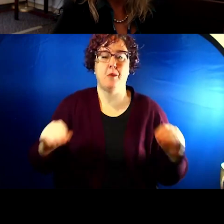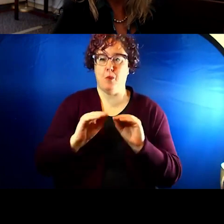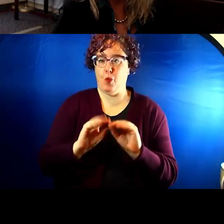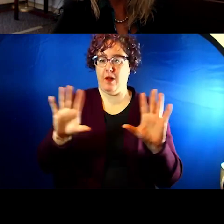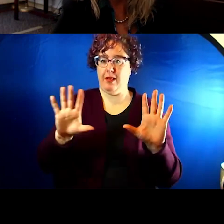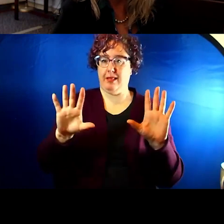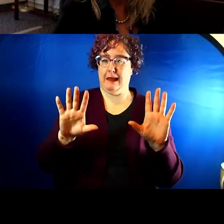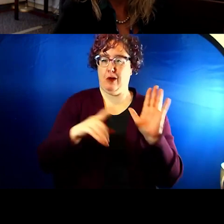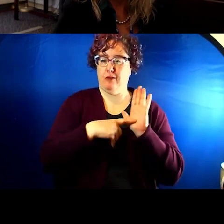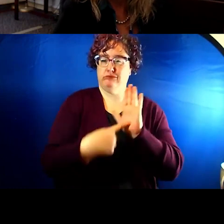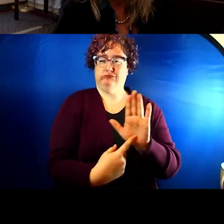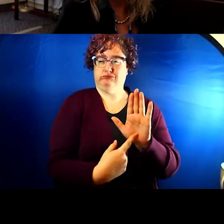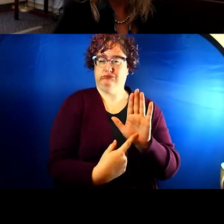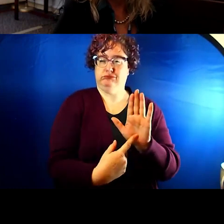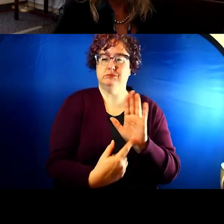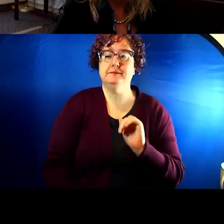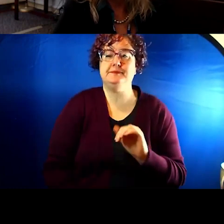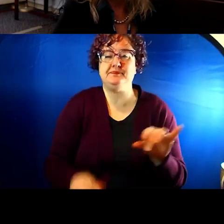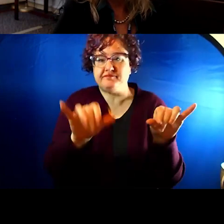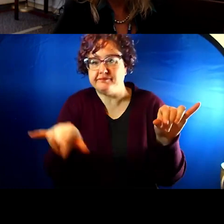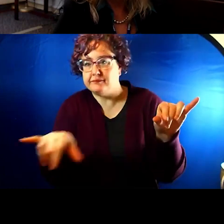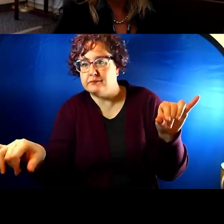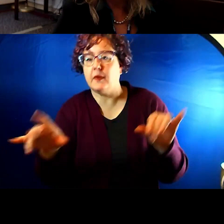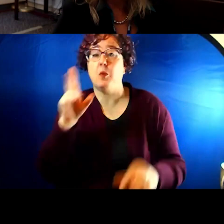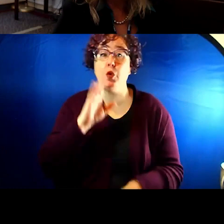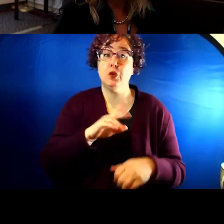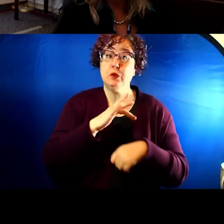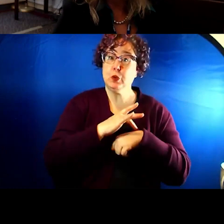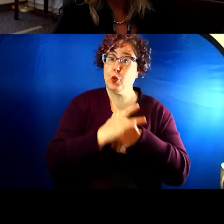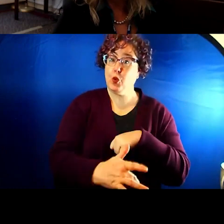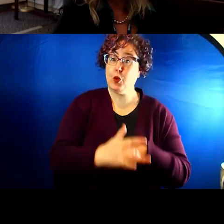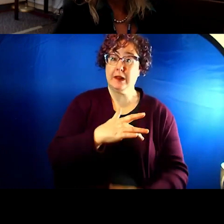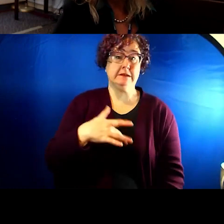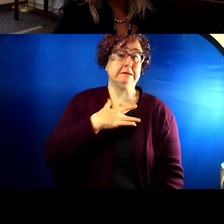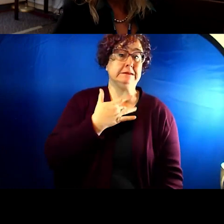LINE, BUT WE WANTED TO GIVE YOU A EARLY SENSE OF WHAT WE ARE SEEING.